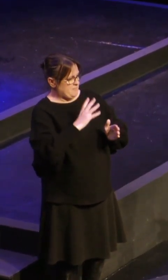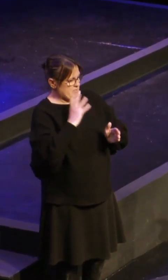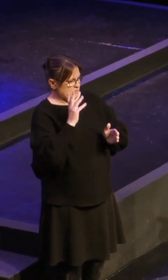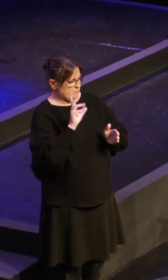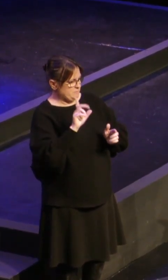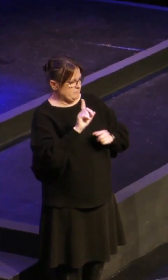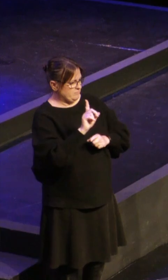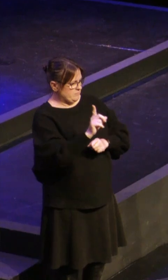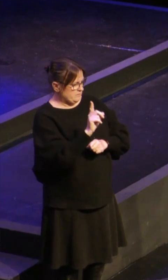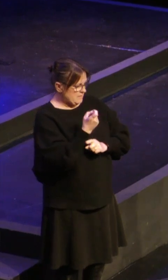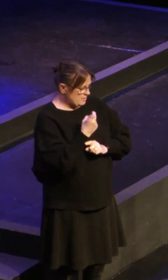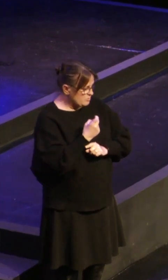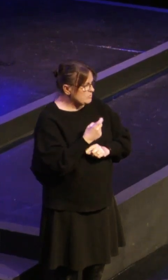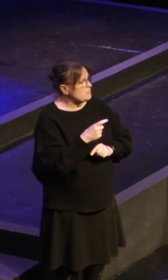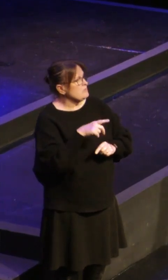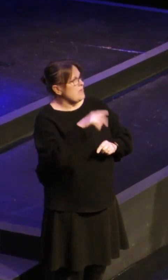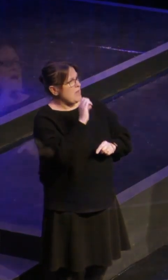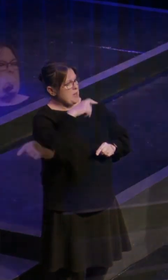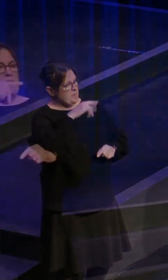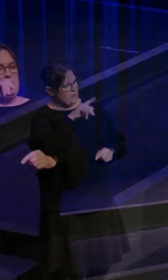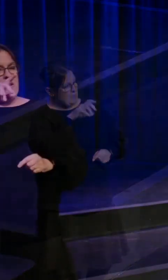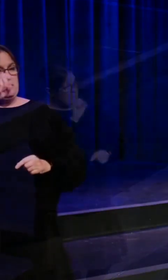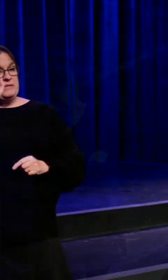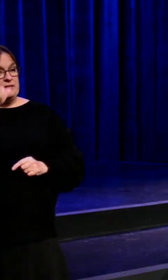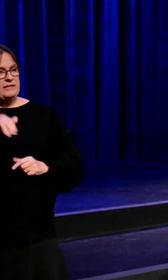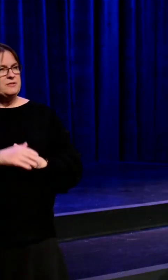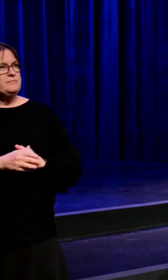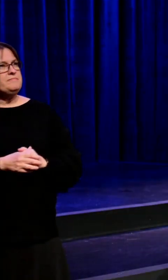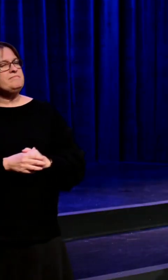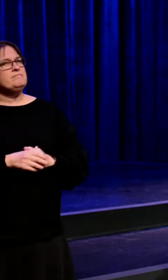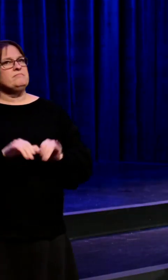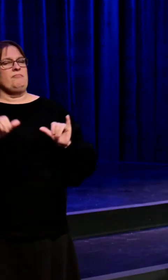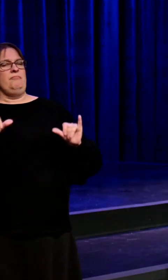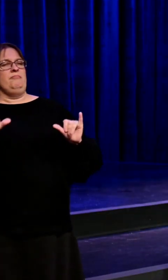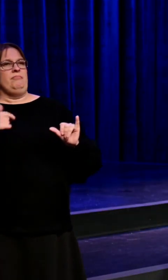very quick that we found out that seizures were only the tip of the iceberg in this disability and